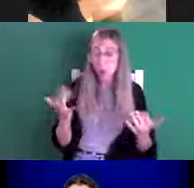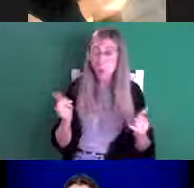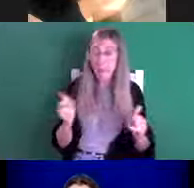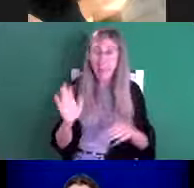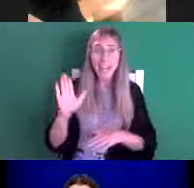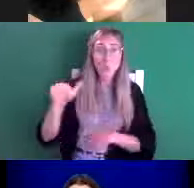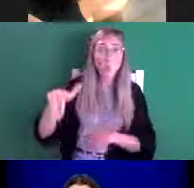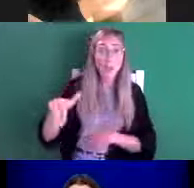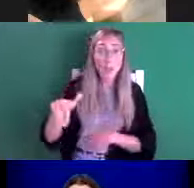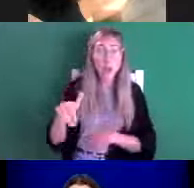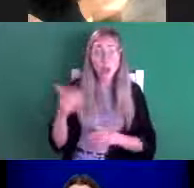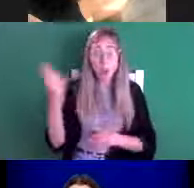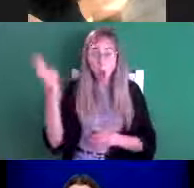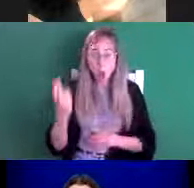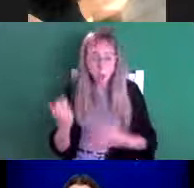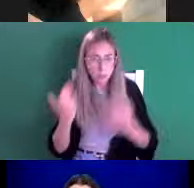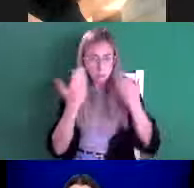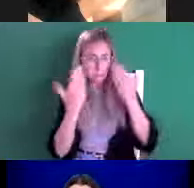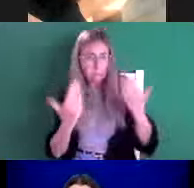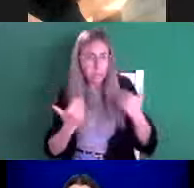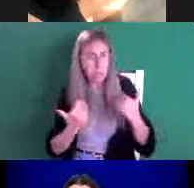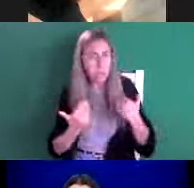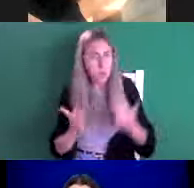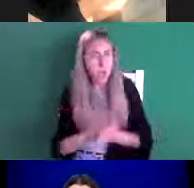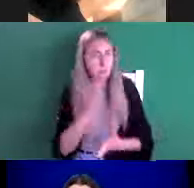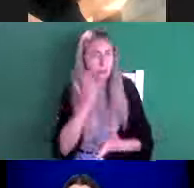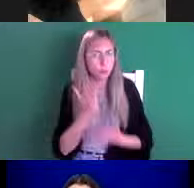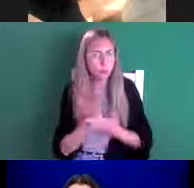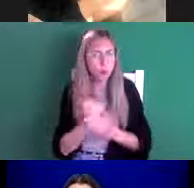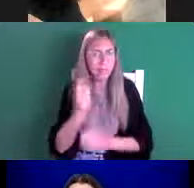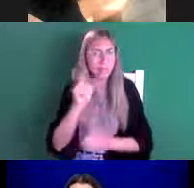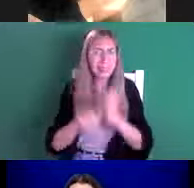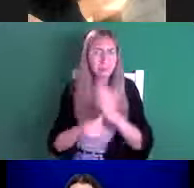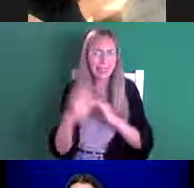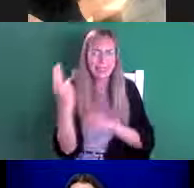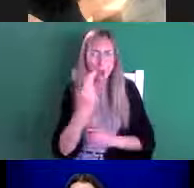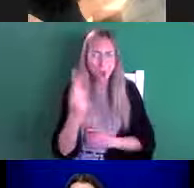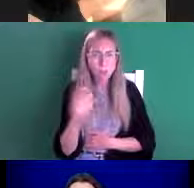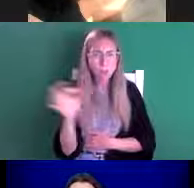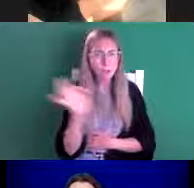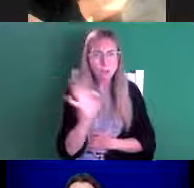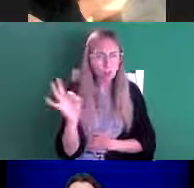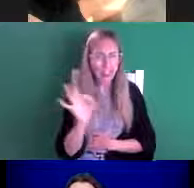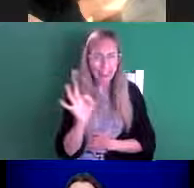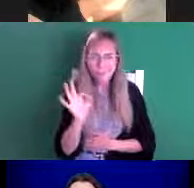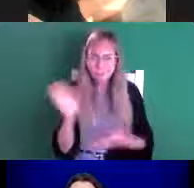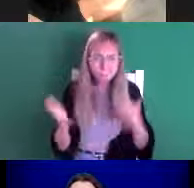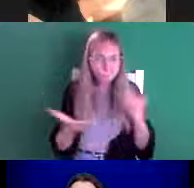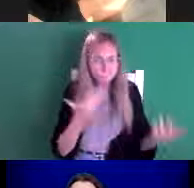disability art hasn't and a part of this project is to start opening that door and then ashok